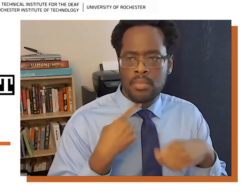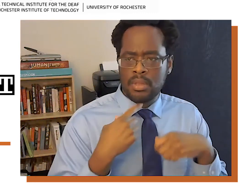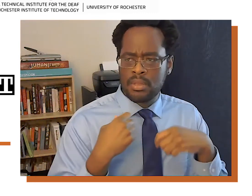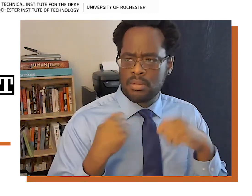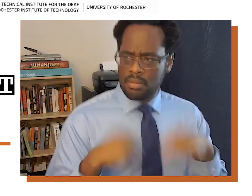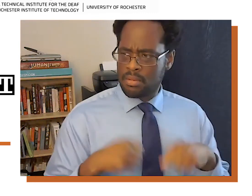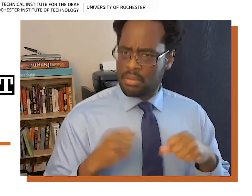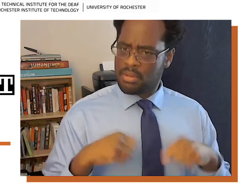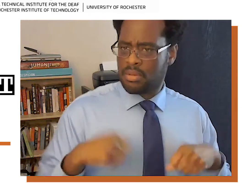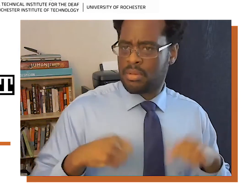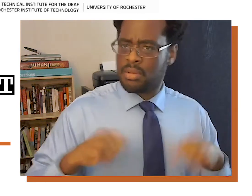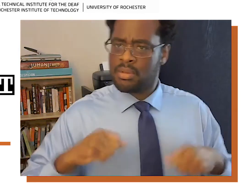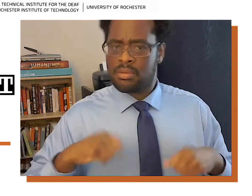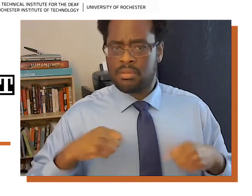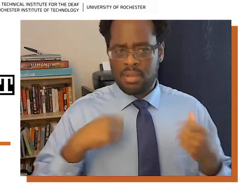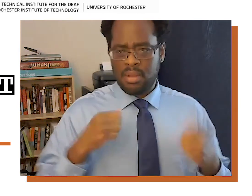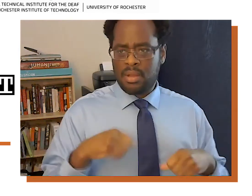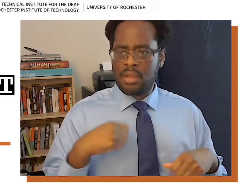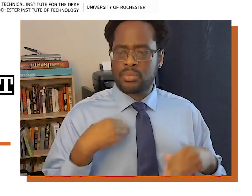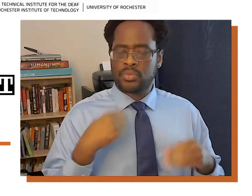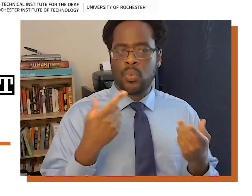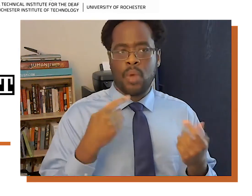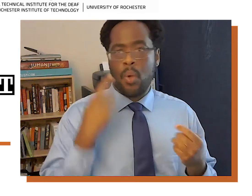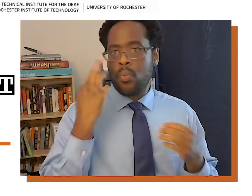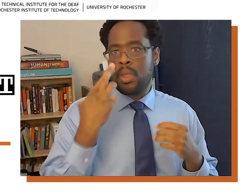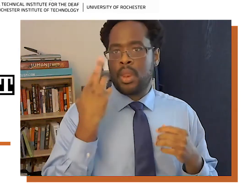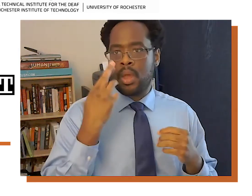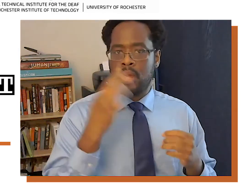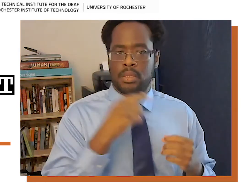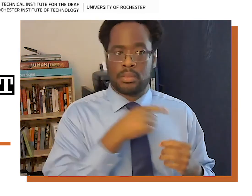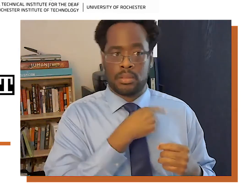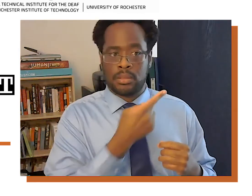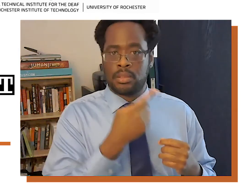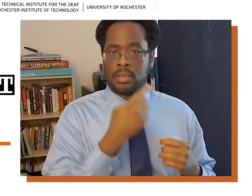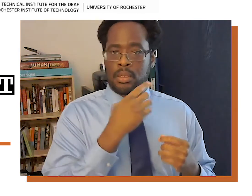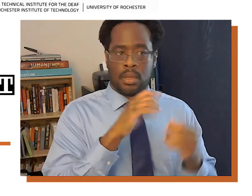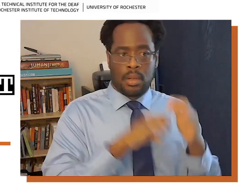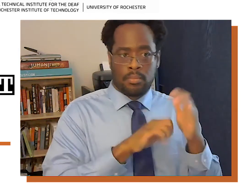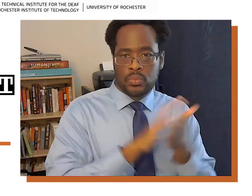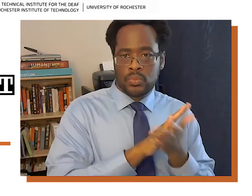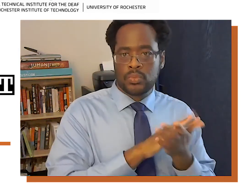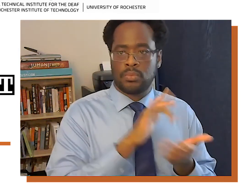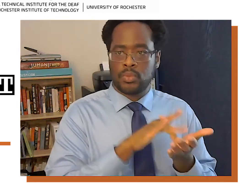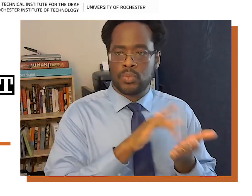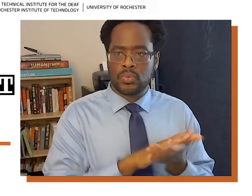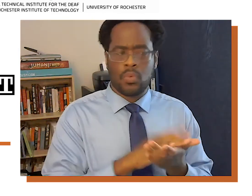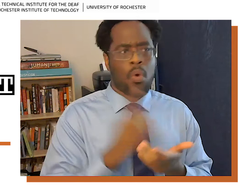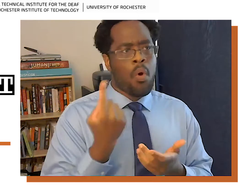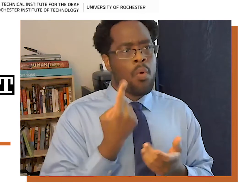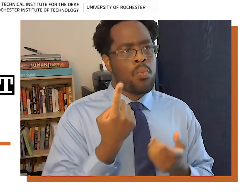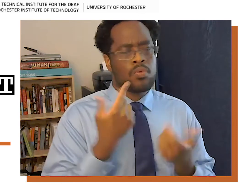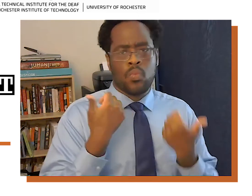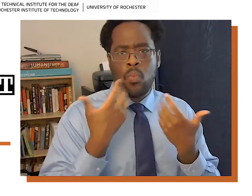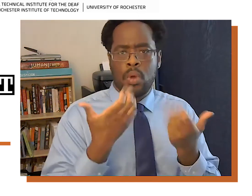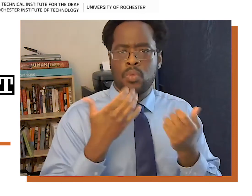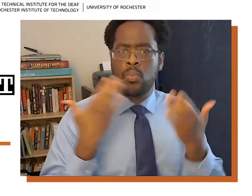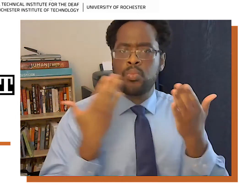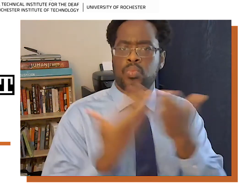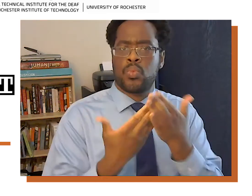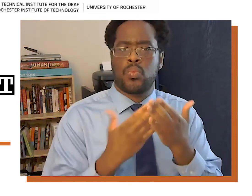and I decided at that time that I could do what I wanted to do. Up to this point through middle school,